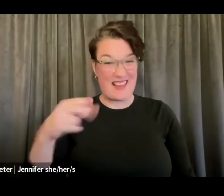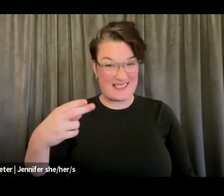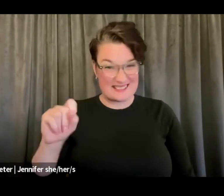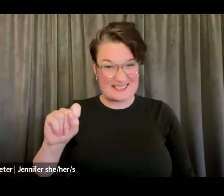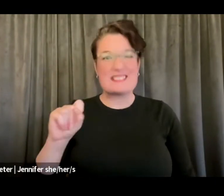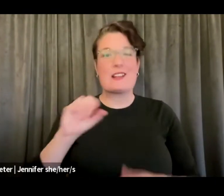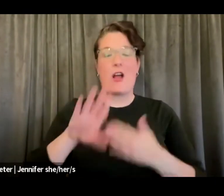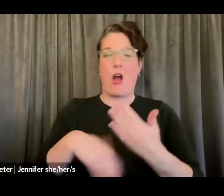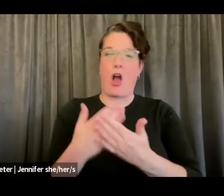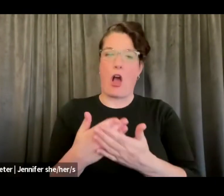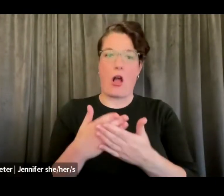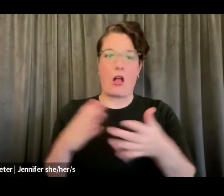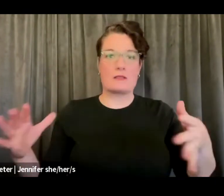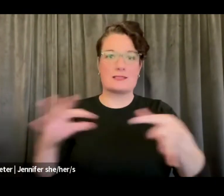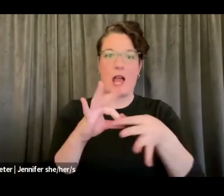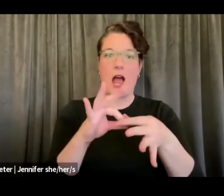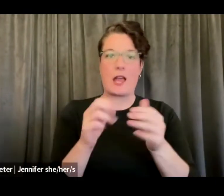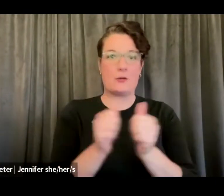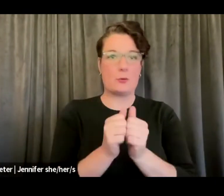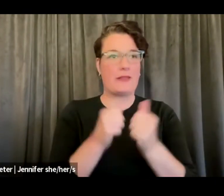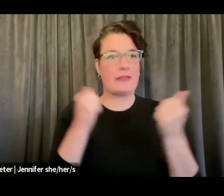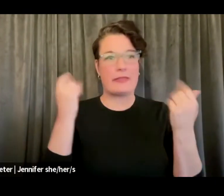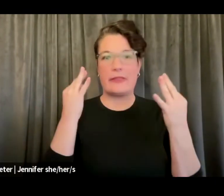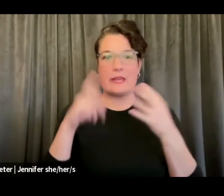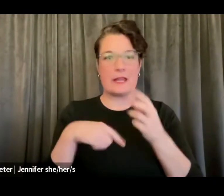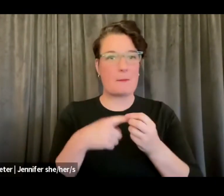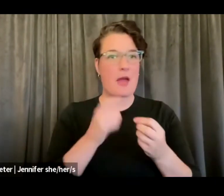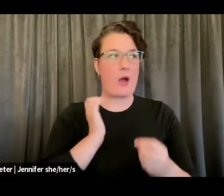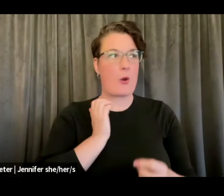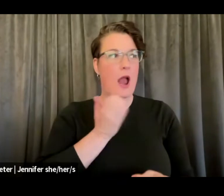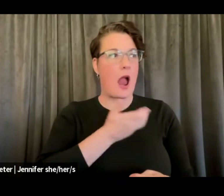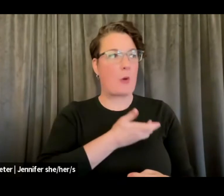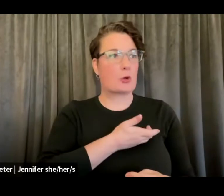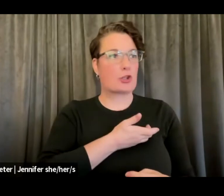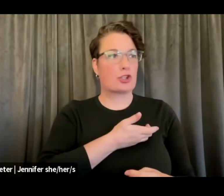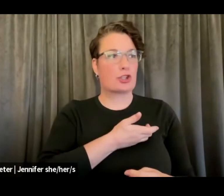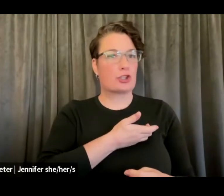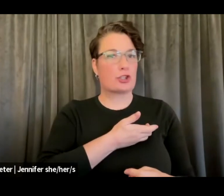all kind of tied to thinking about like our, again, this like